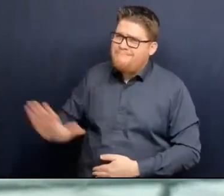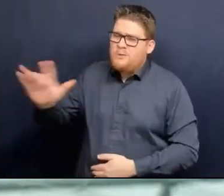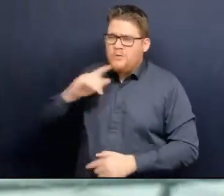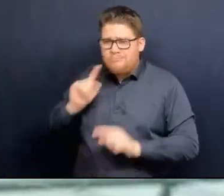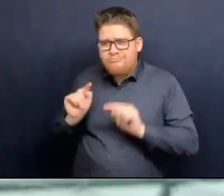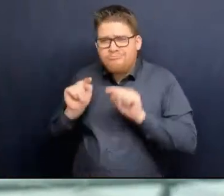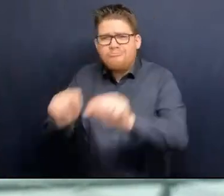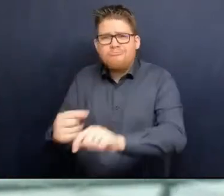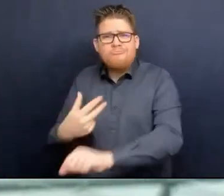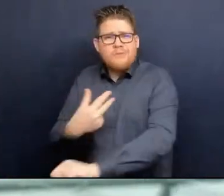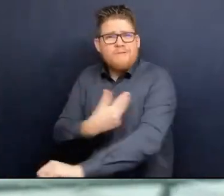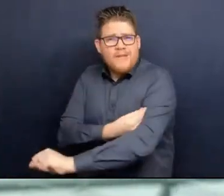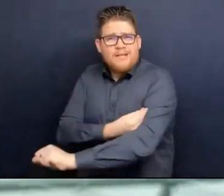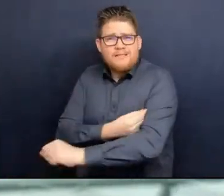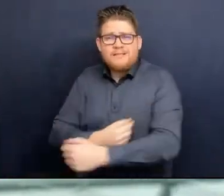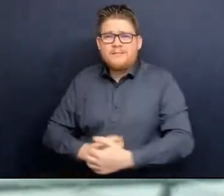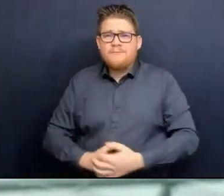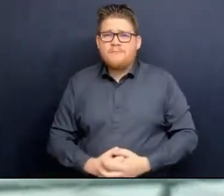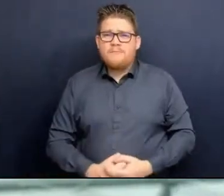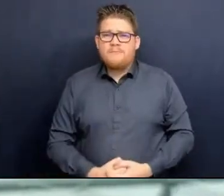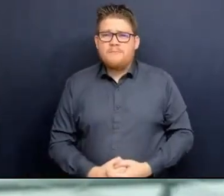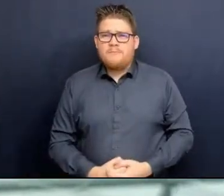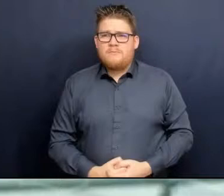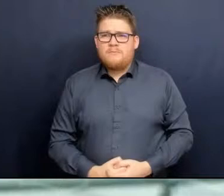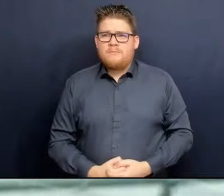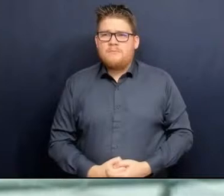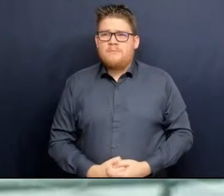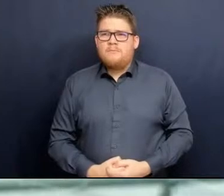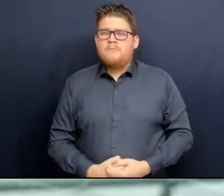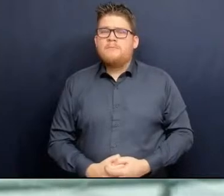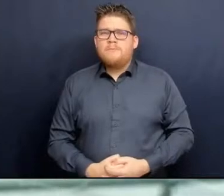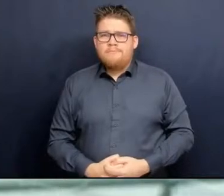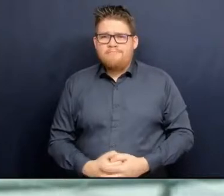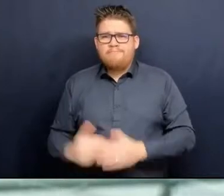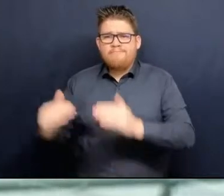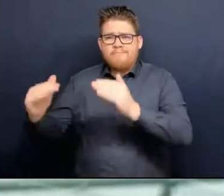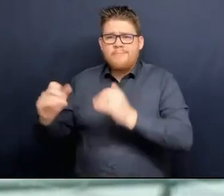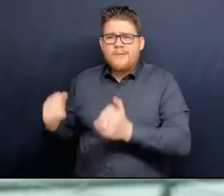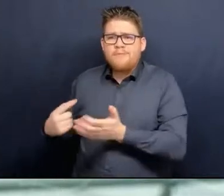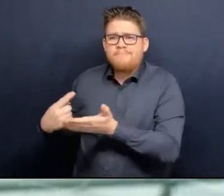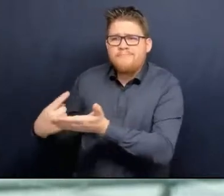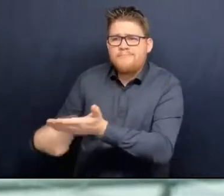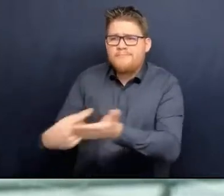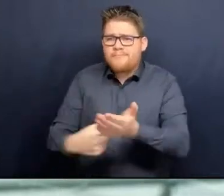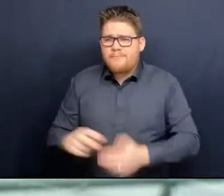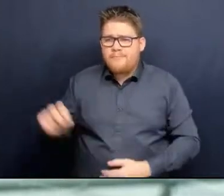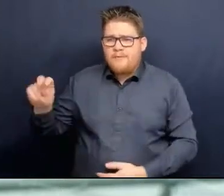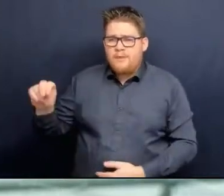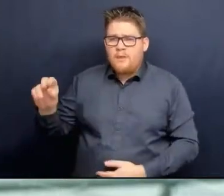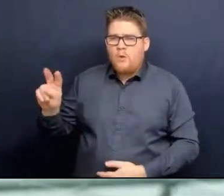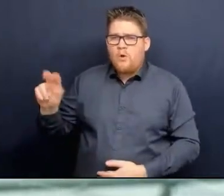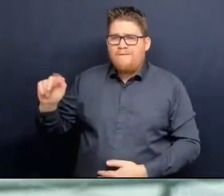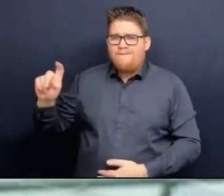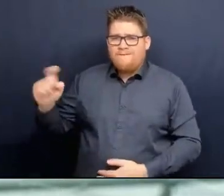vaccines. The vaccines protein subunit vaccines, Novavax, which we talked a little bit about last week, and a number of